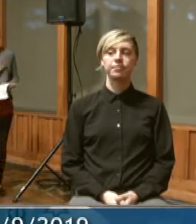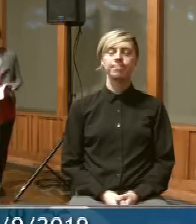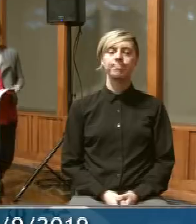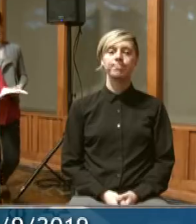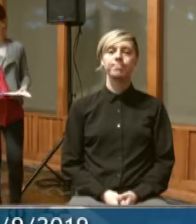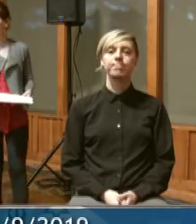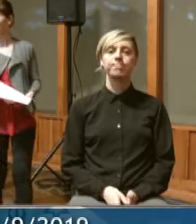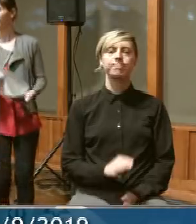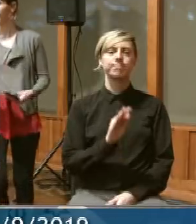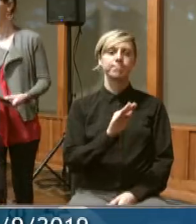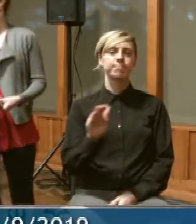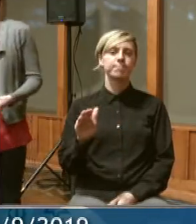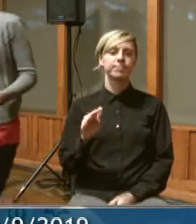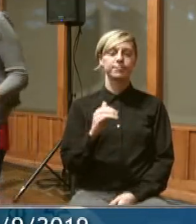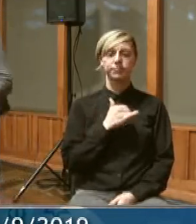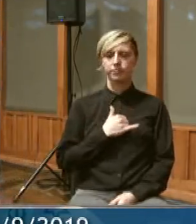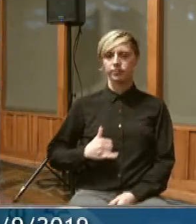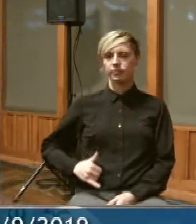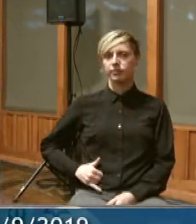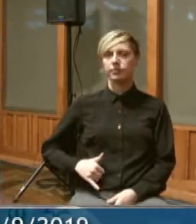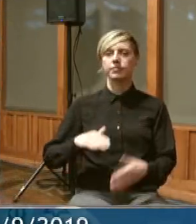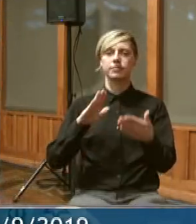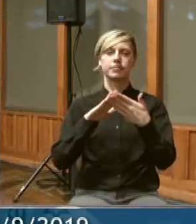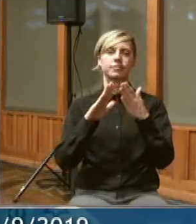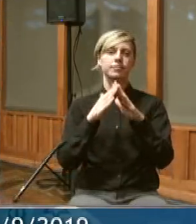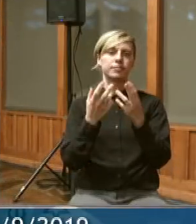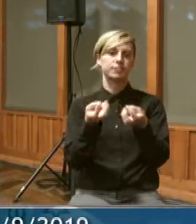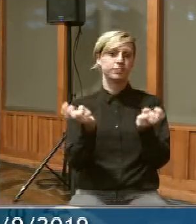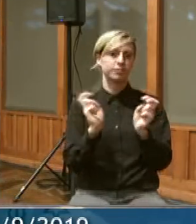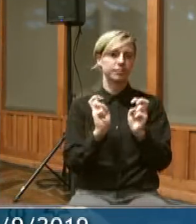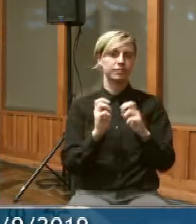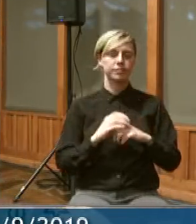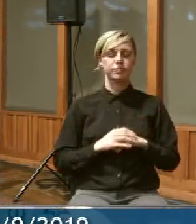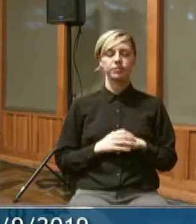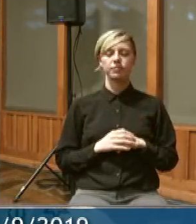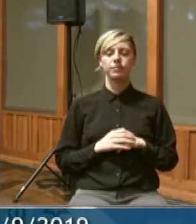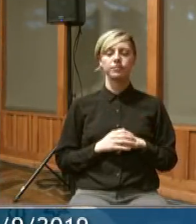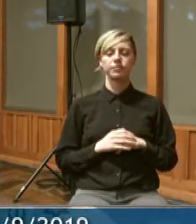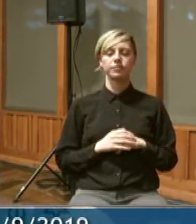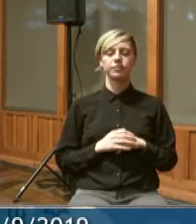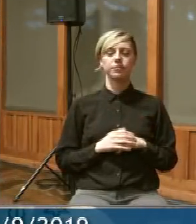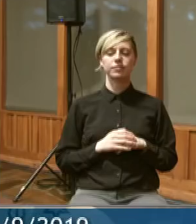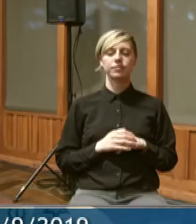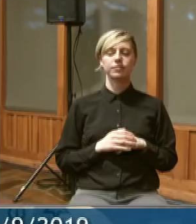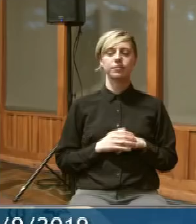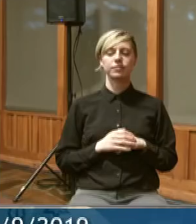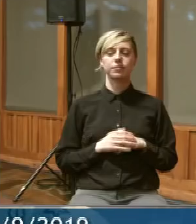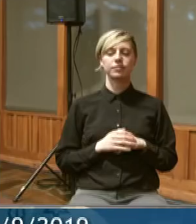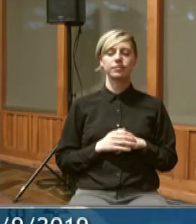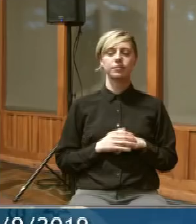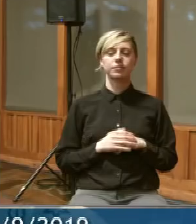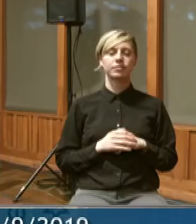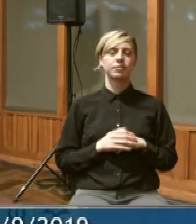THOSE ARE THE FINAL NUMBERS.